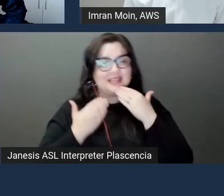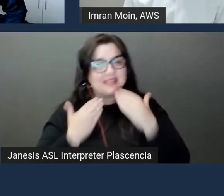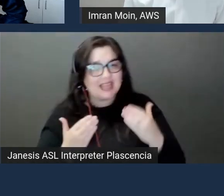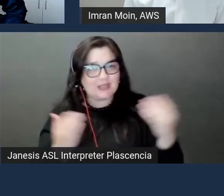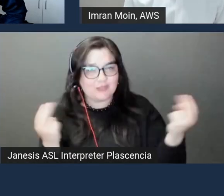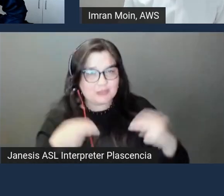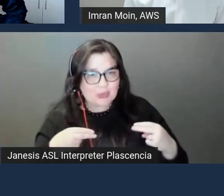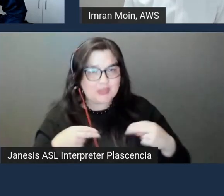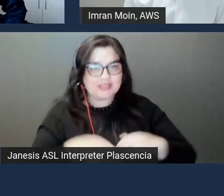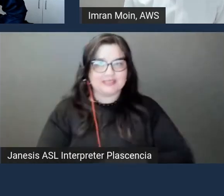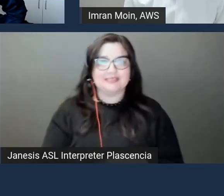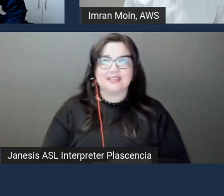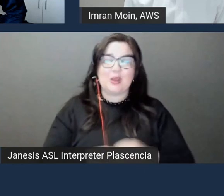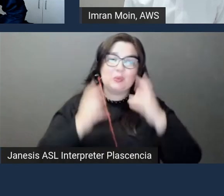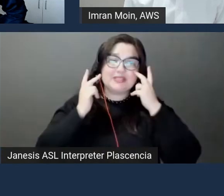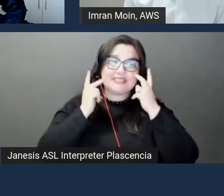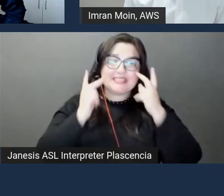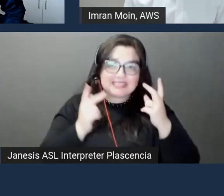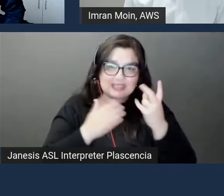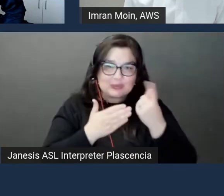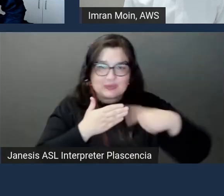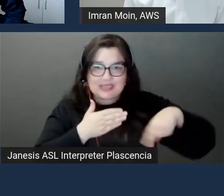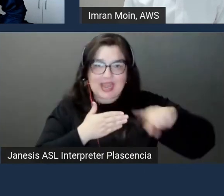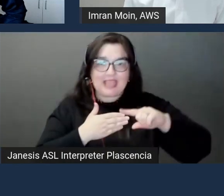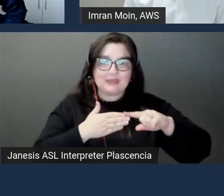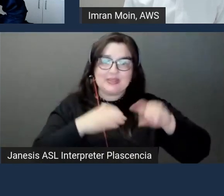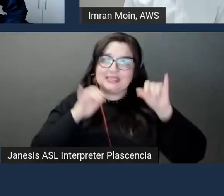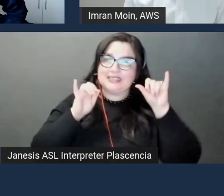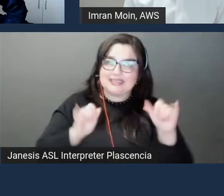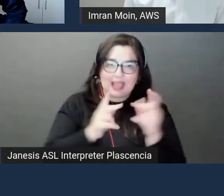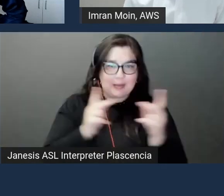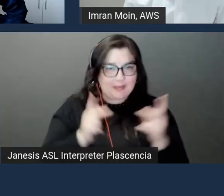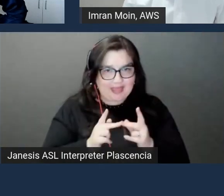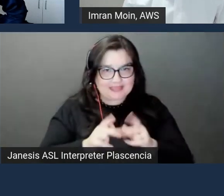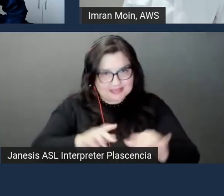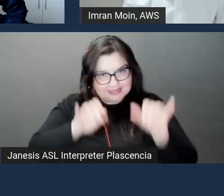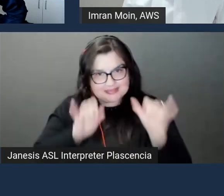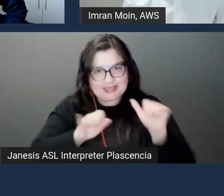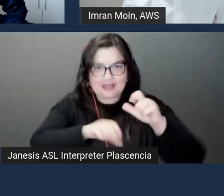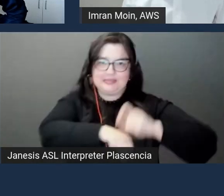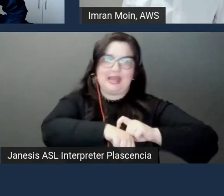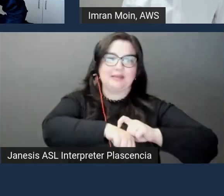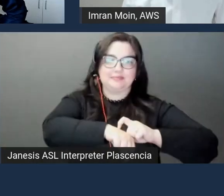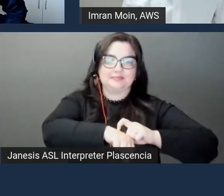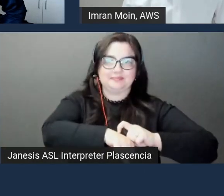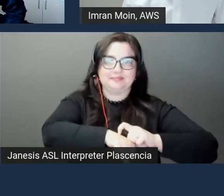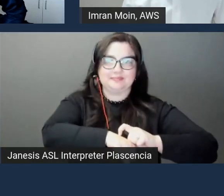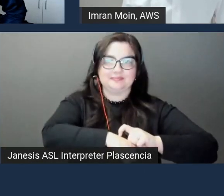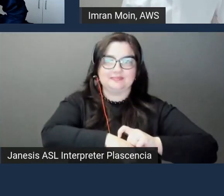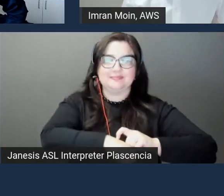We will be seeing you next week at the same place, at the same time. So it's 9:00 PM Central European time.